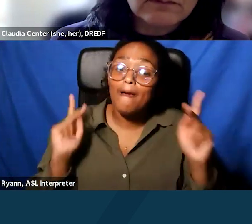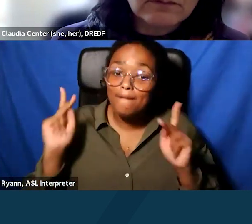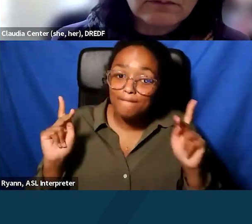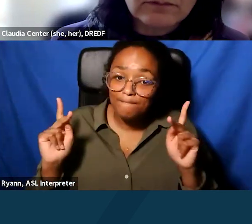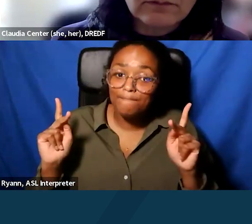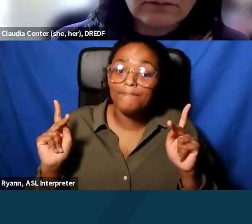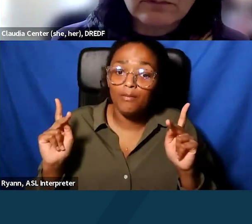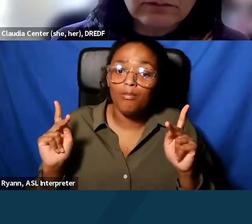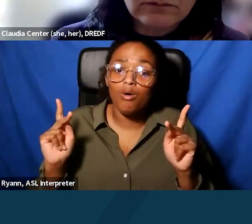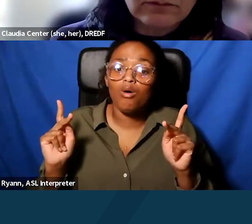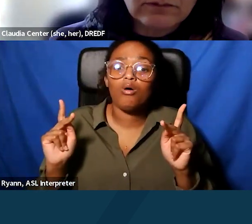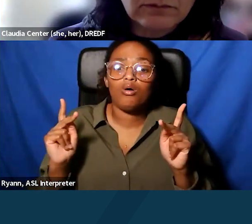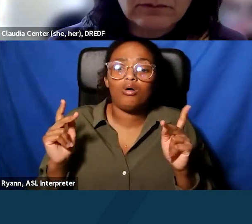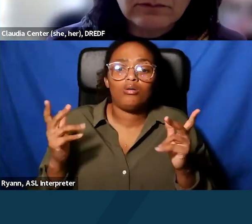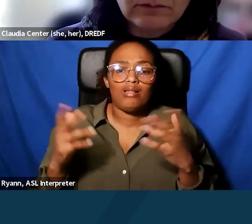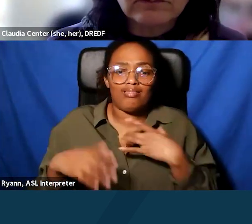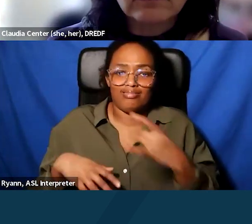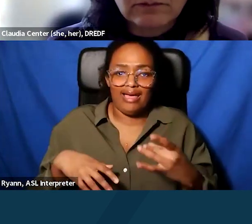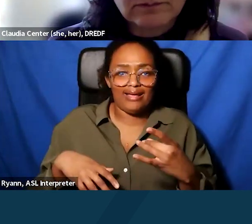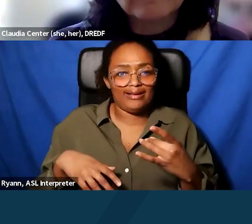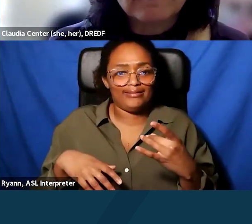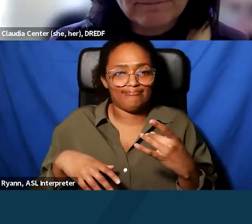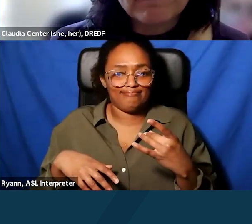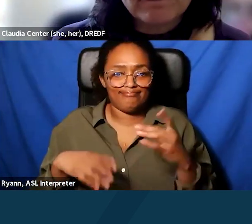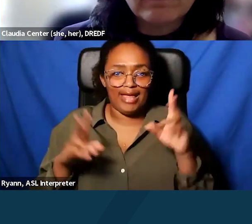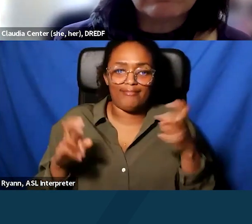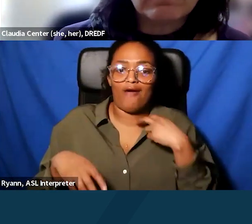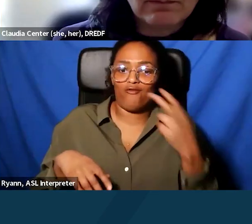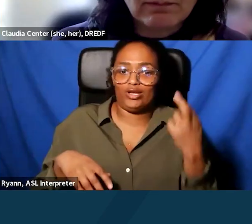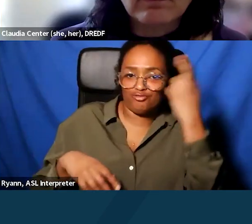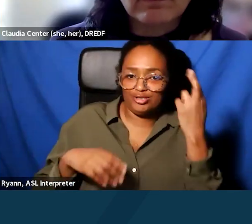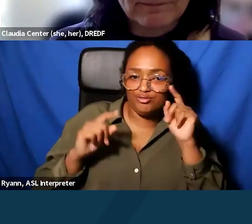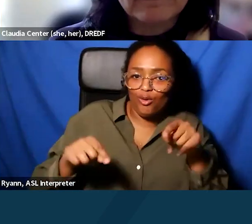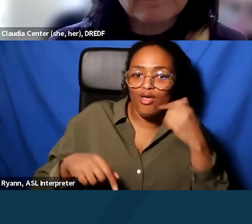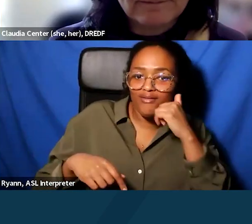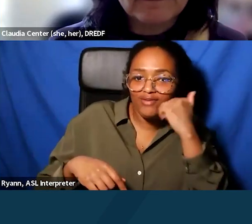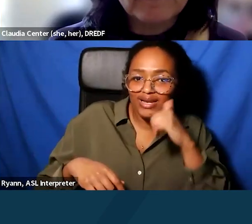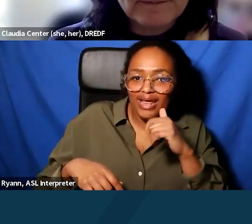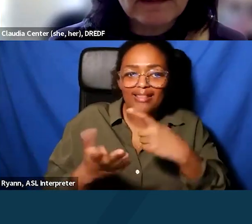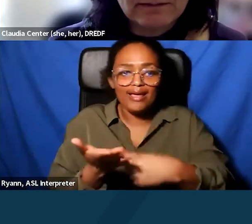the other side of how it could be more affordable in the community.